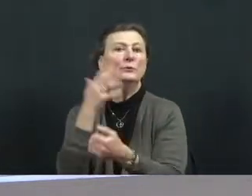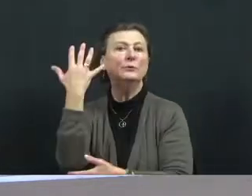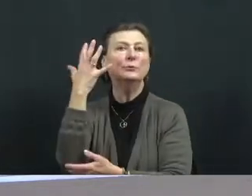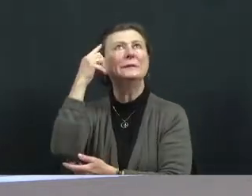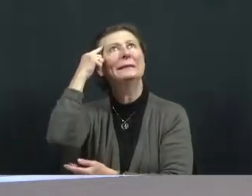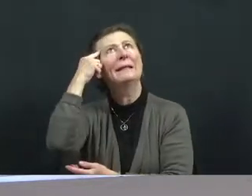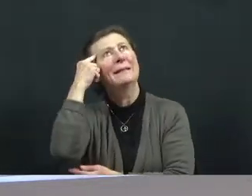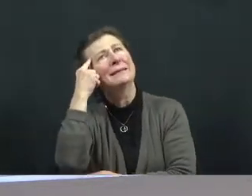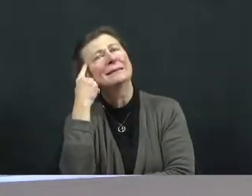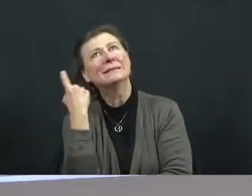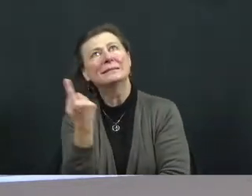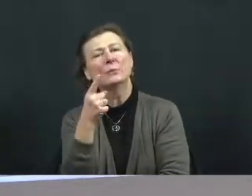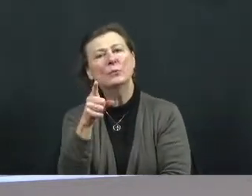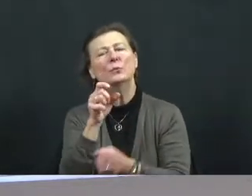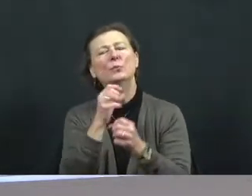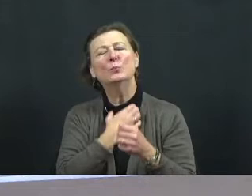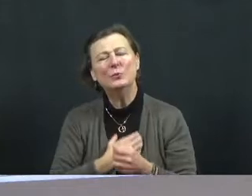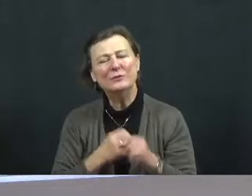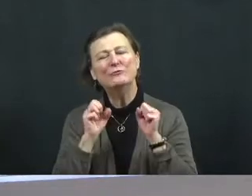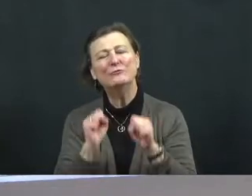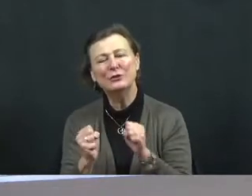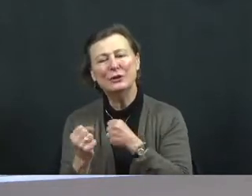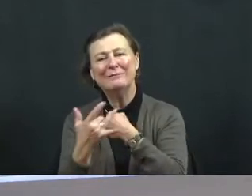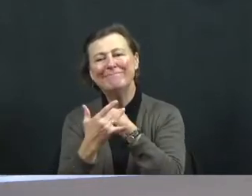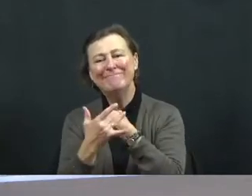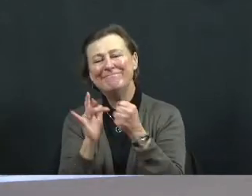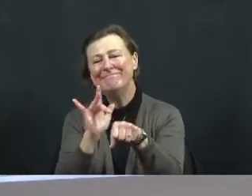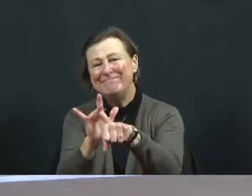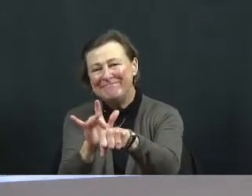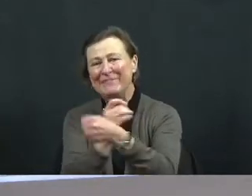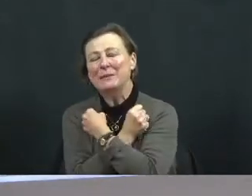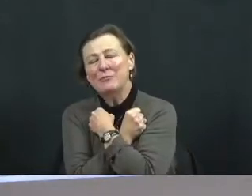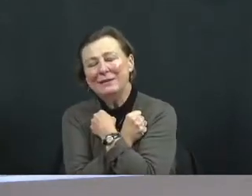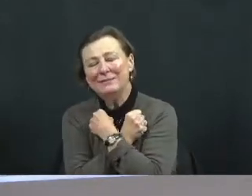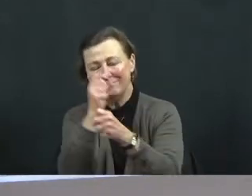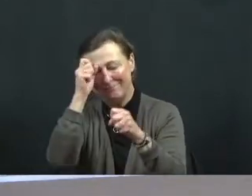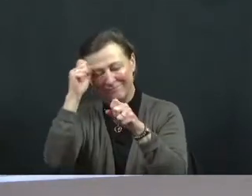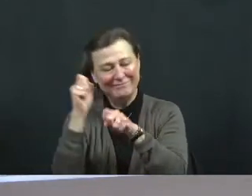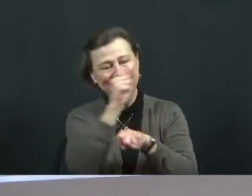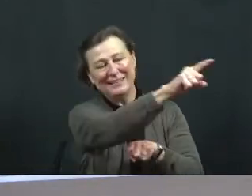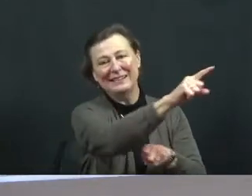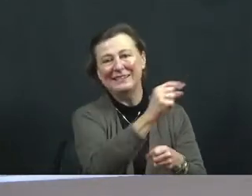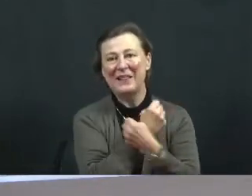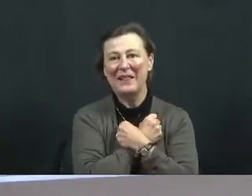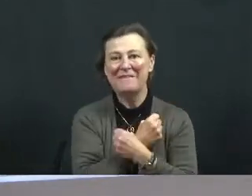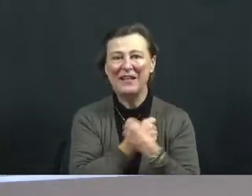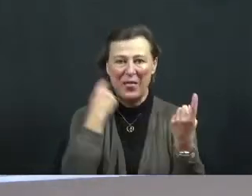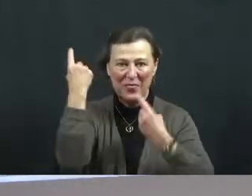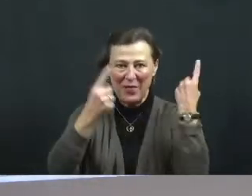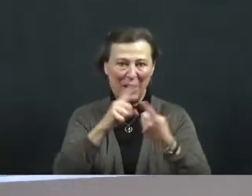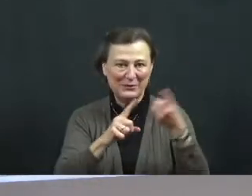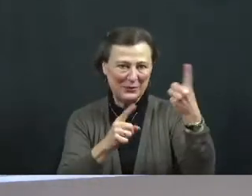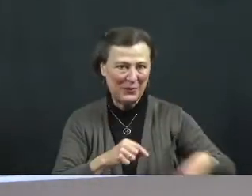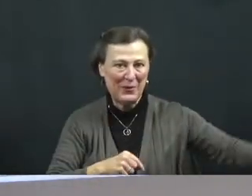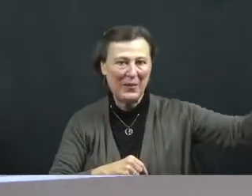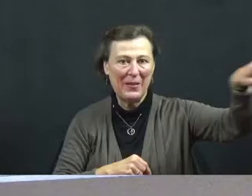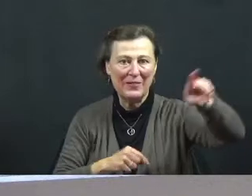wish you could embrace and send loving thoughts to them. And so, I send a virtual hug to all of you this morning.